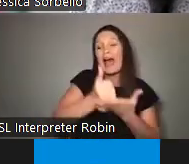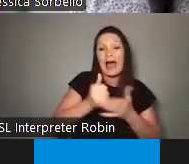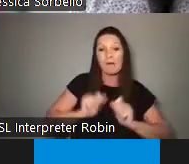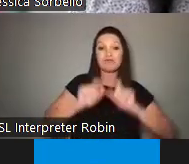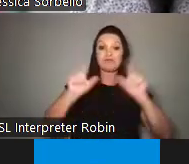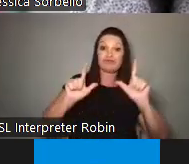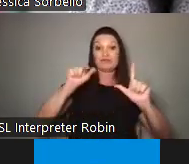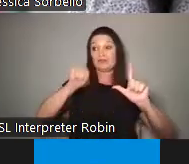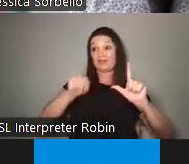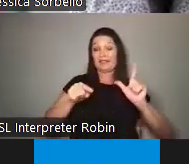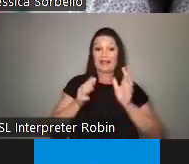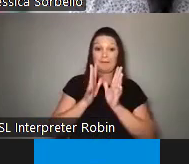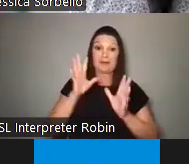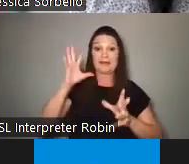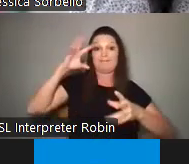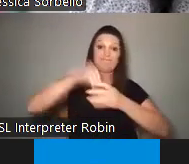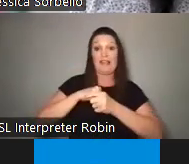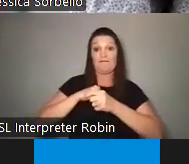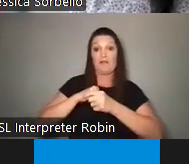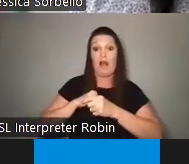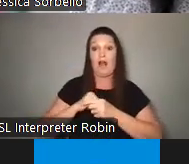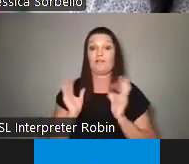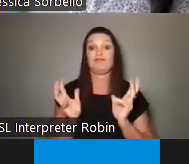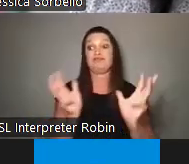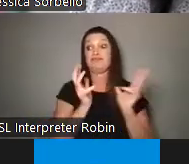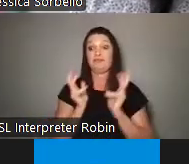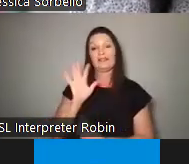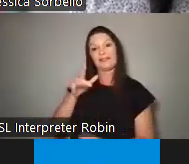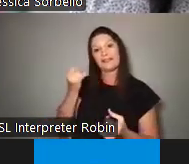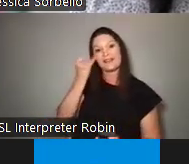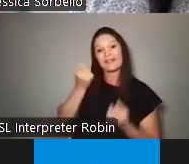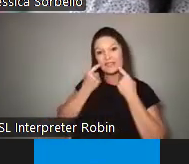that we will do moving forward .